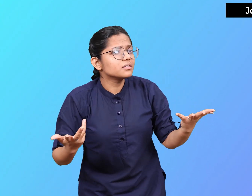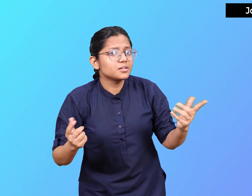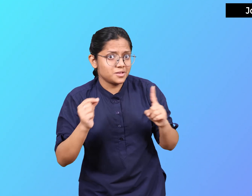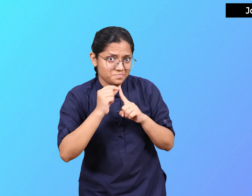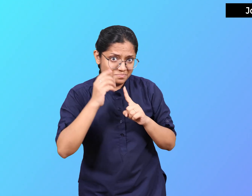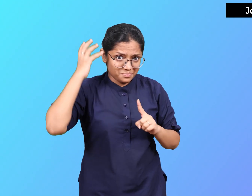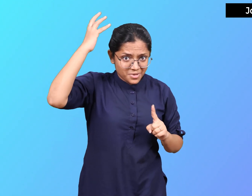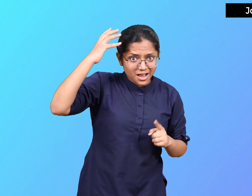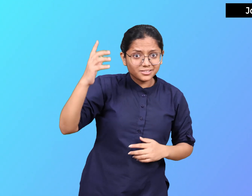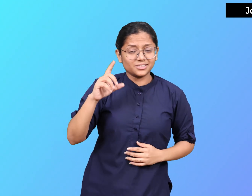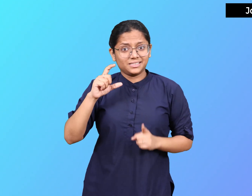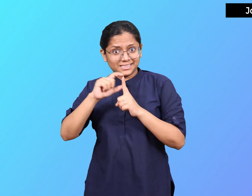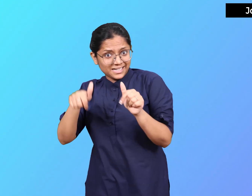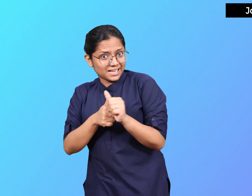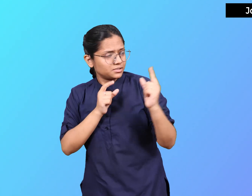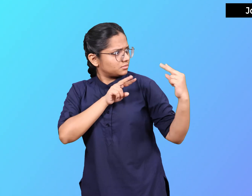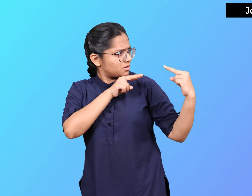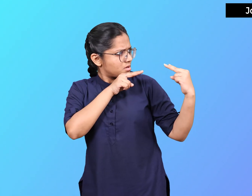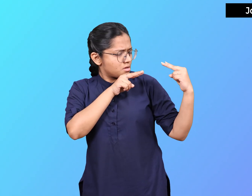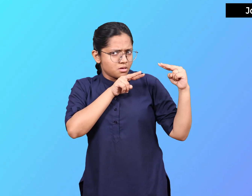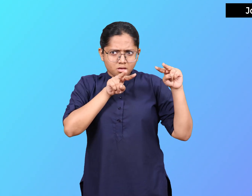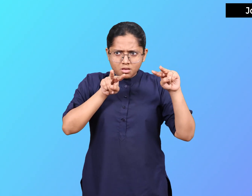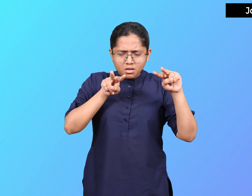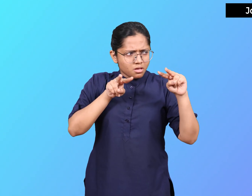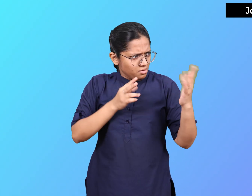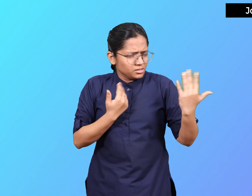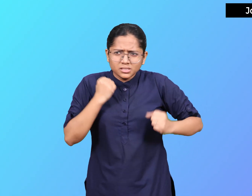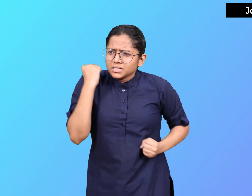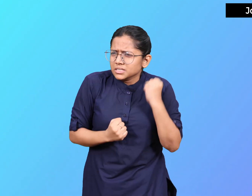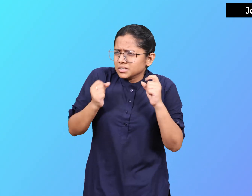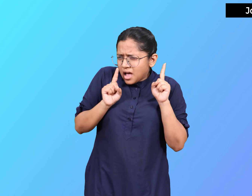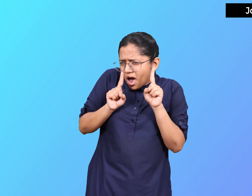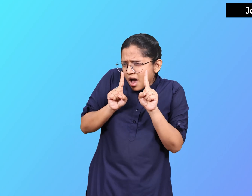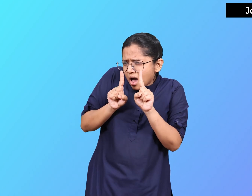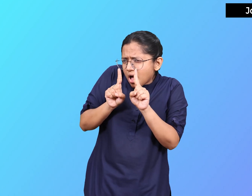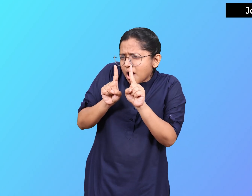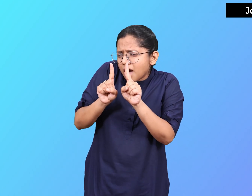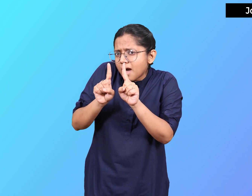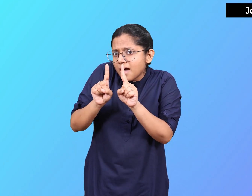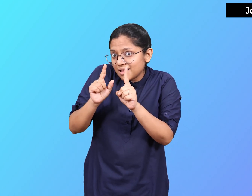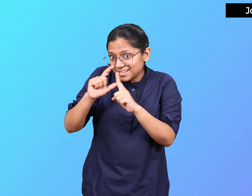So Peter and the other follower started going to the tomb.